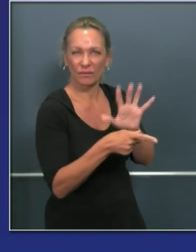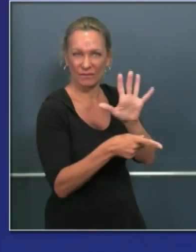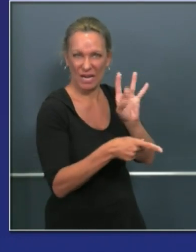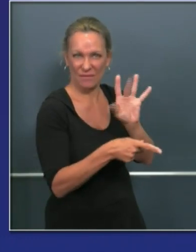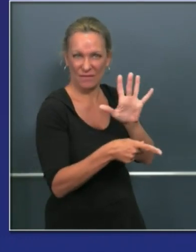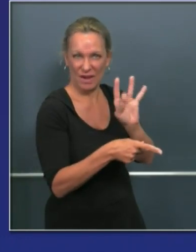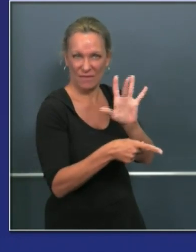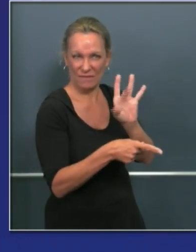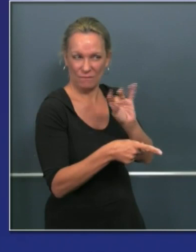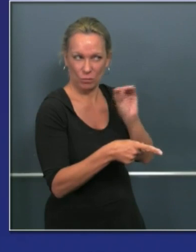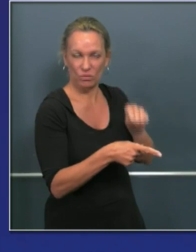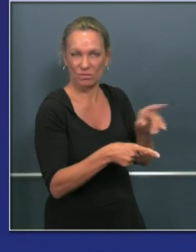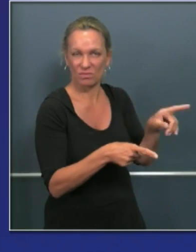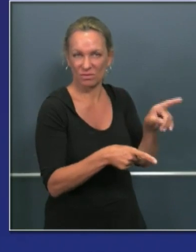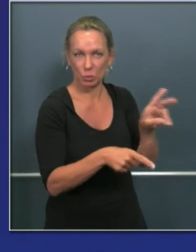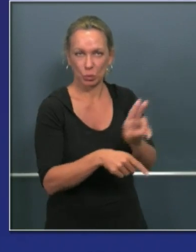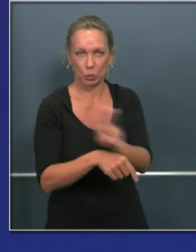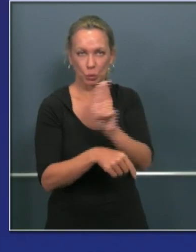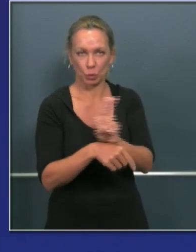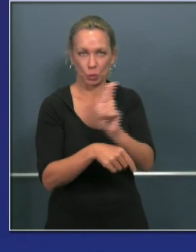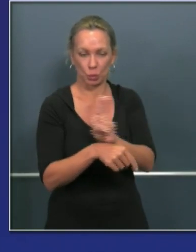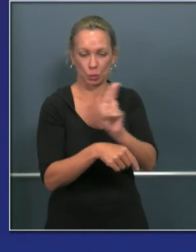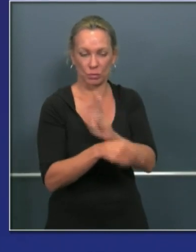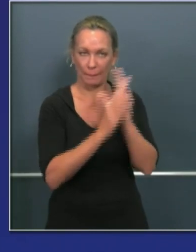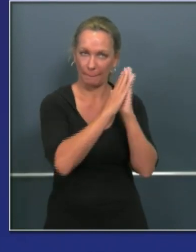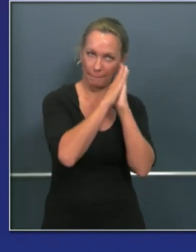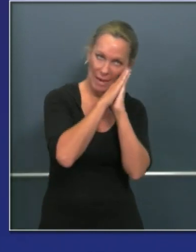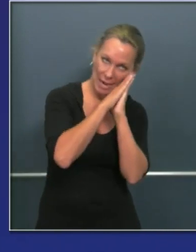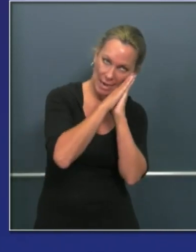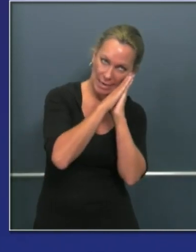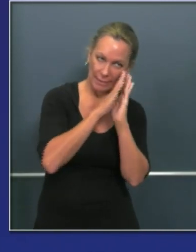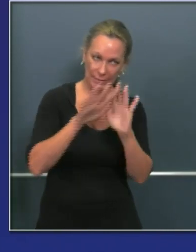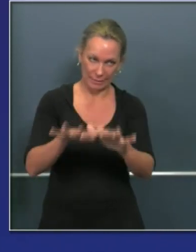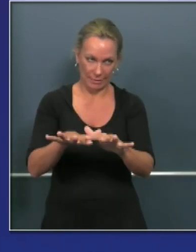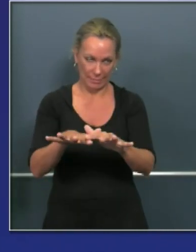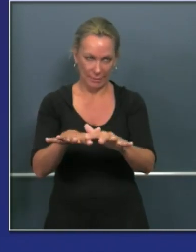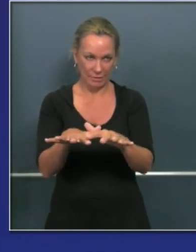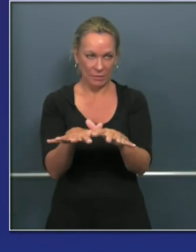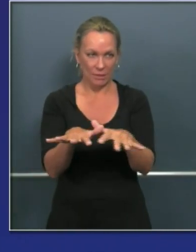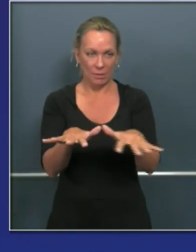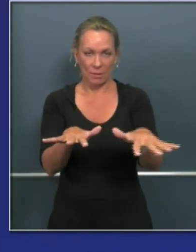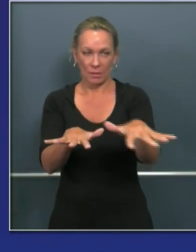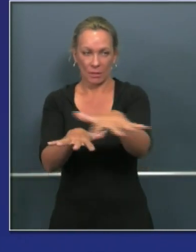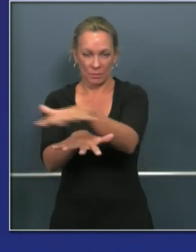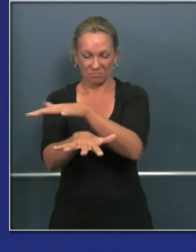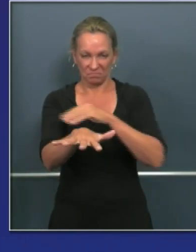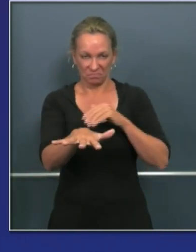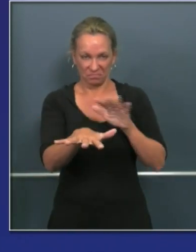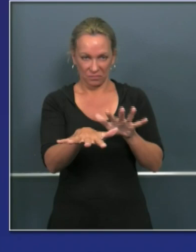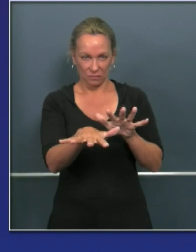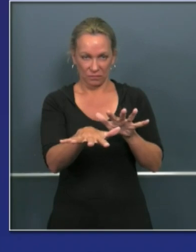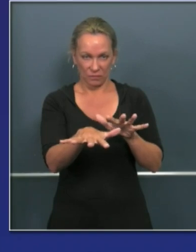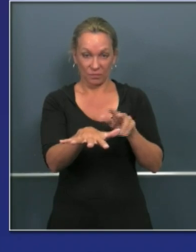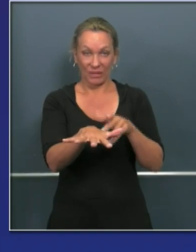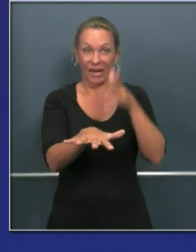PLUS 1000 OR SO BED CAPACITY THAT WE HAVE IN THIS STATE JUST WITHIN THAT HOSPITAL